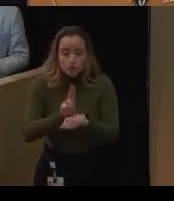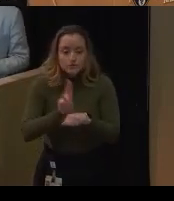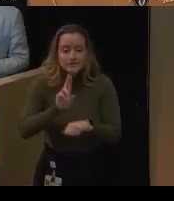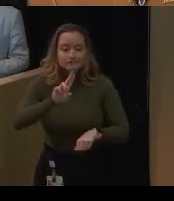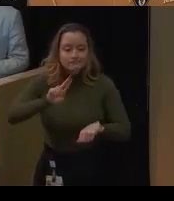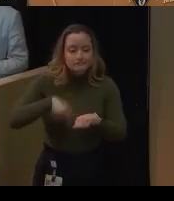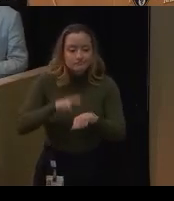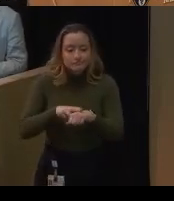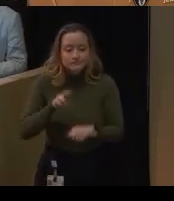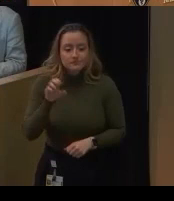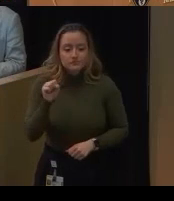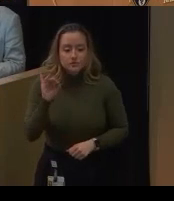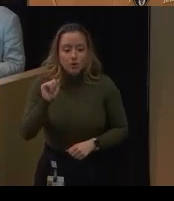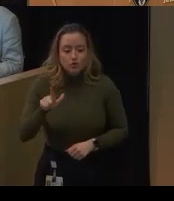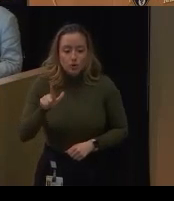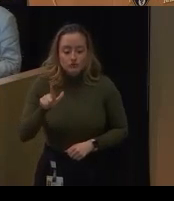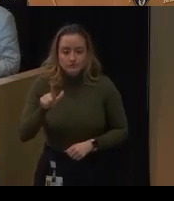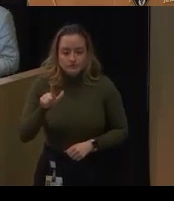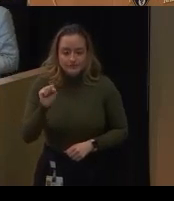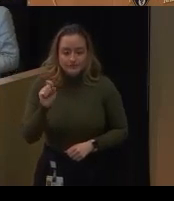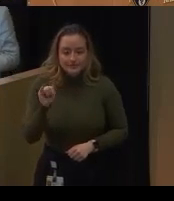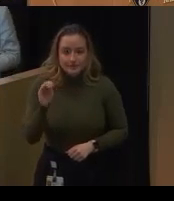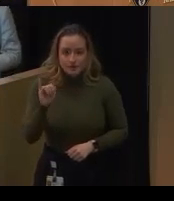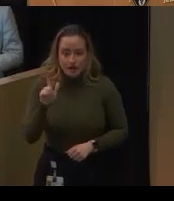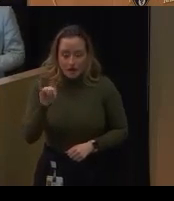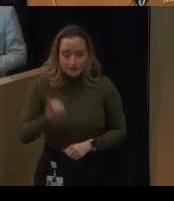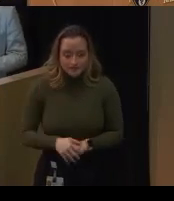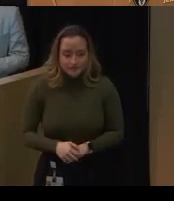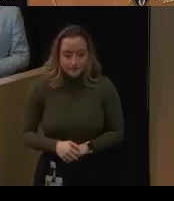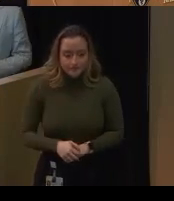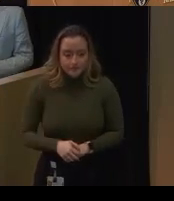so in an ongoing study that's being led by Emily prasinda an MD PhD student in my lab and Bridget